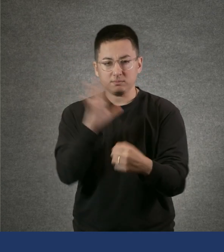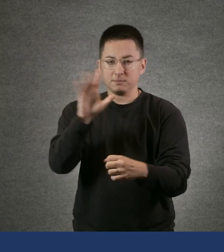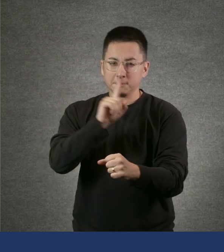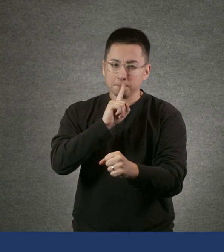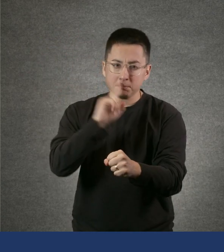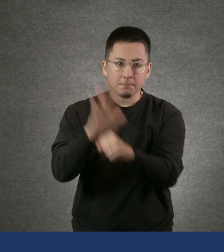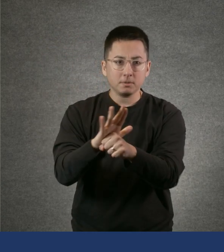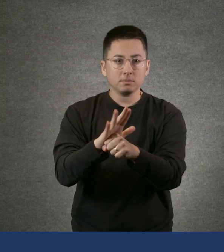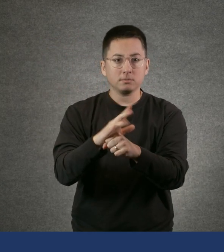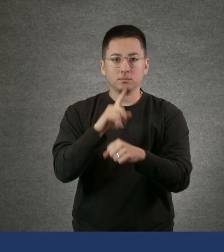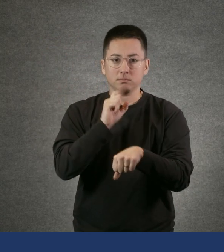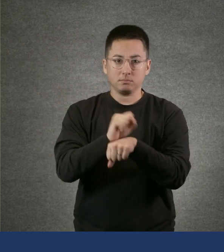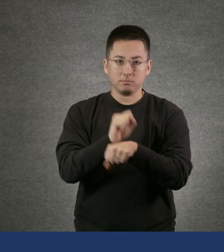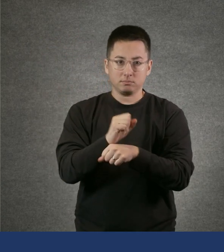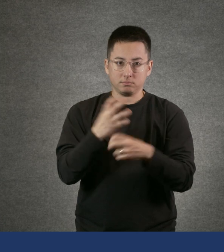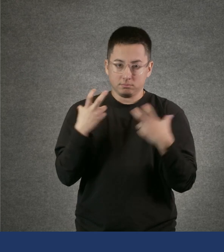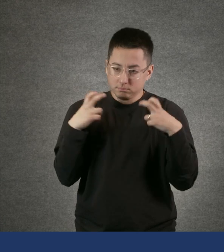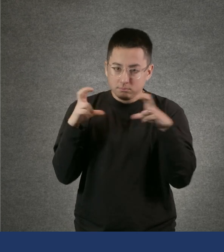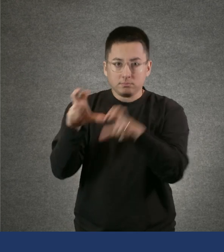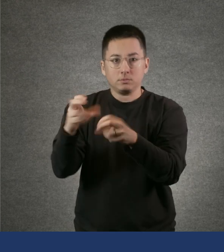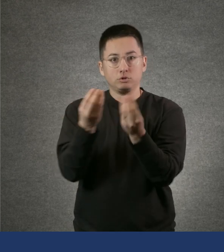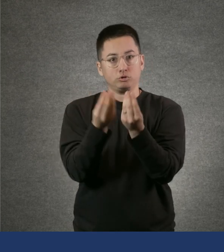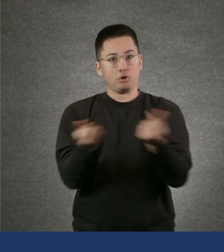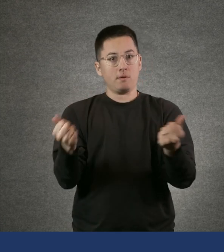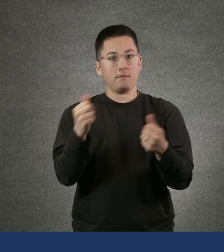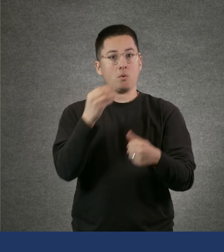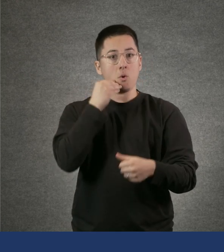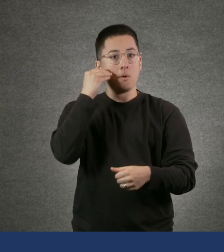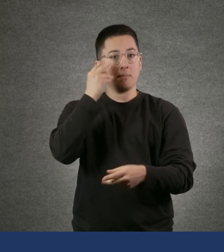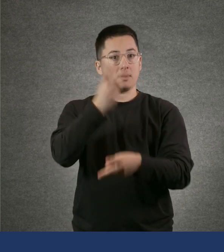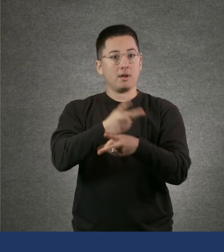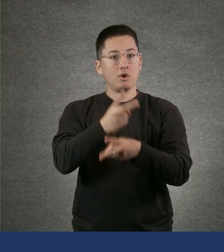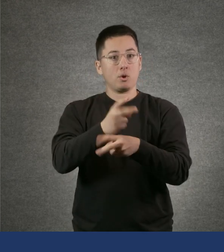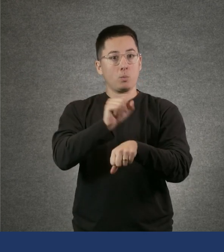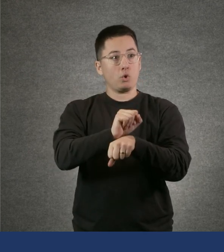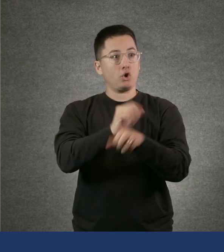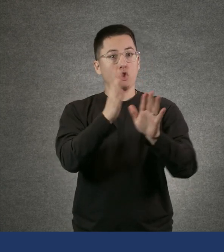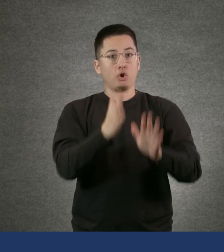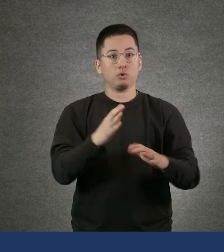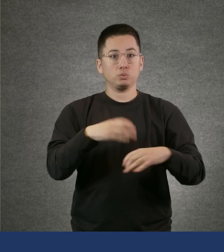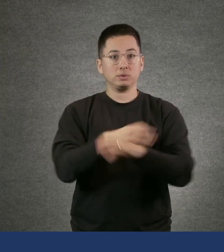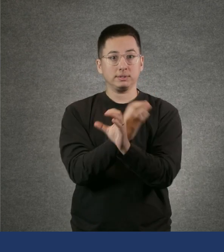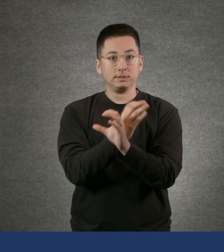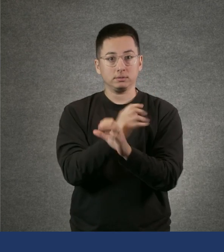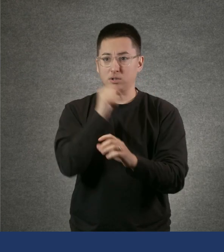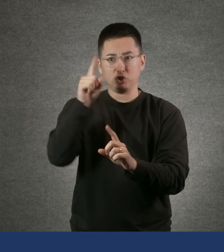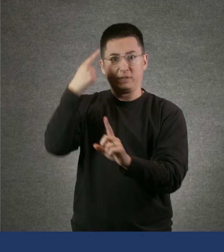he poured into solving the home care worker crisis not only for himself, but for everyone that